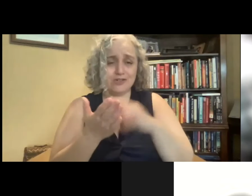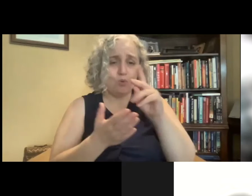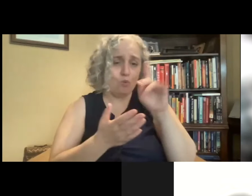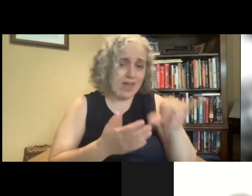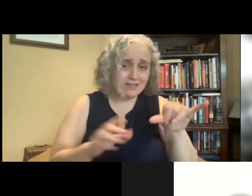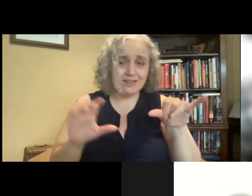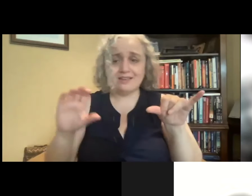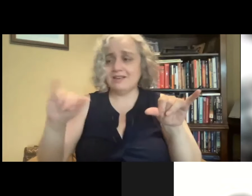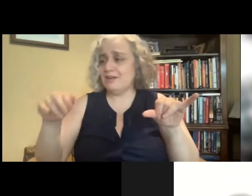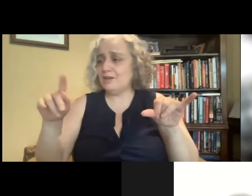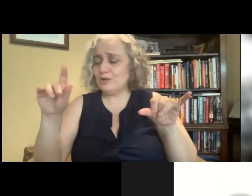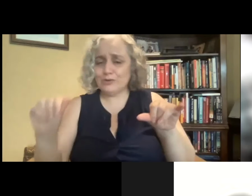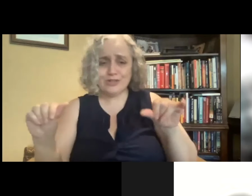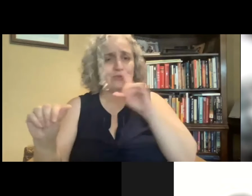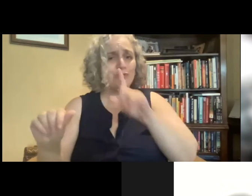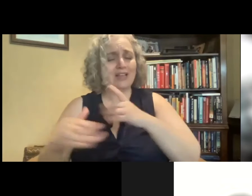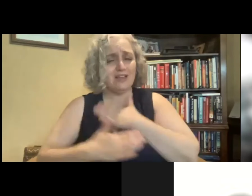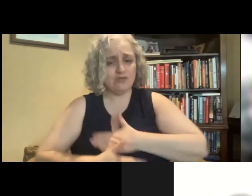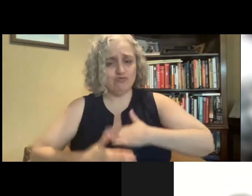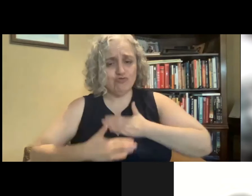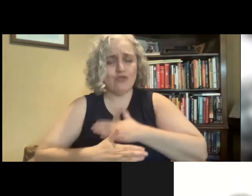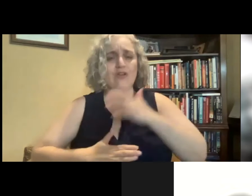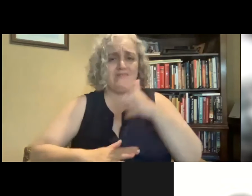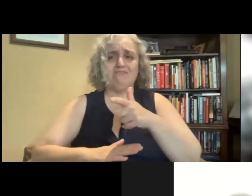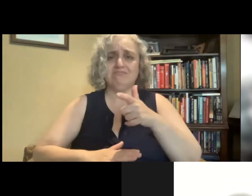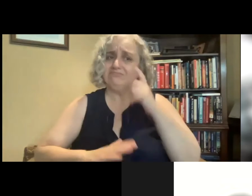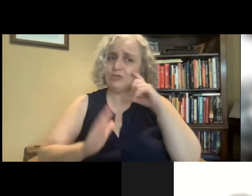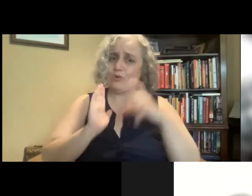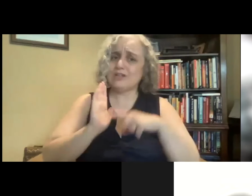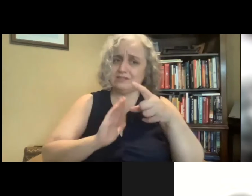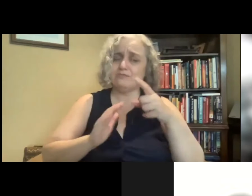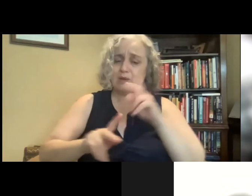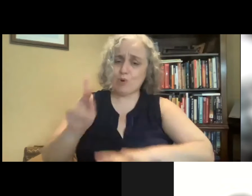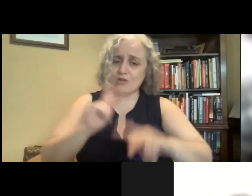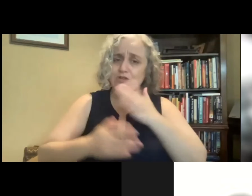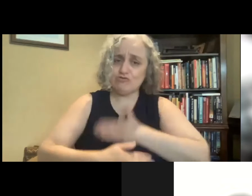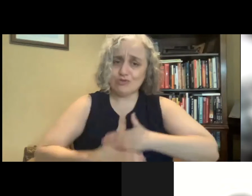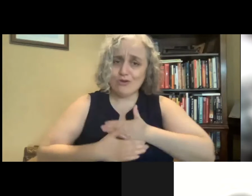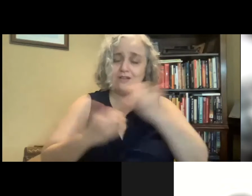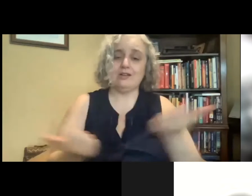I could see a lot of people enjoying it through comments in the chat. But before we go Jutta,